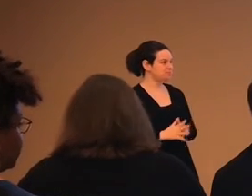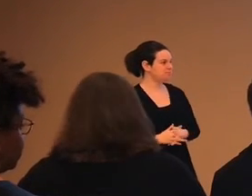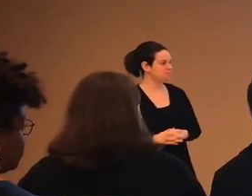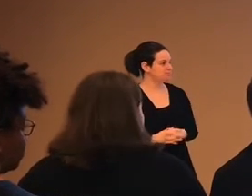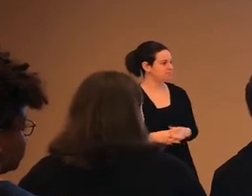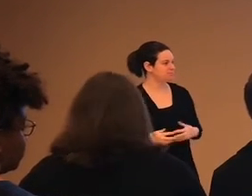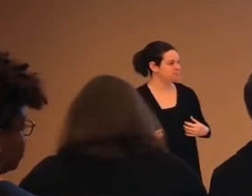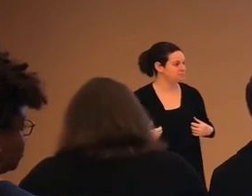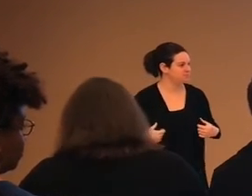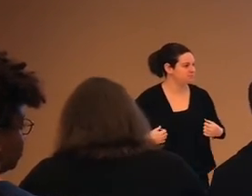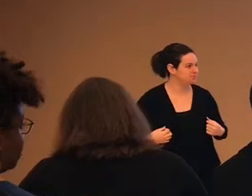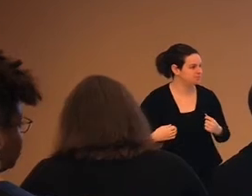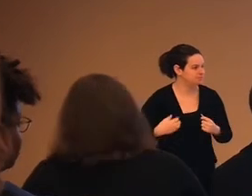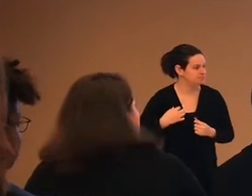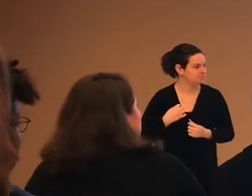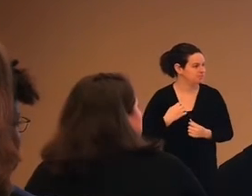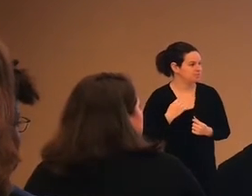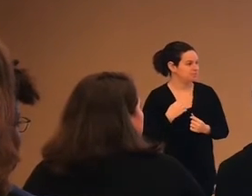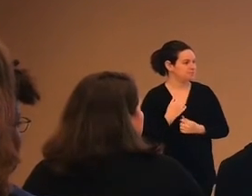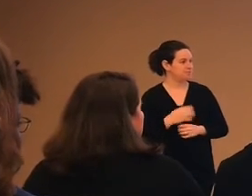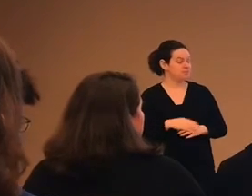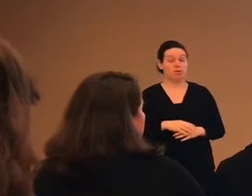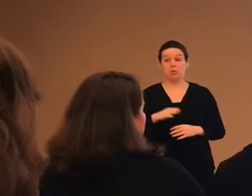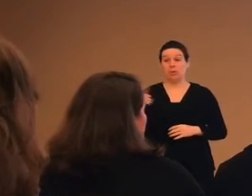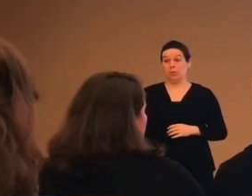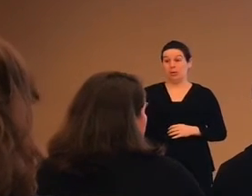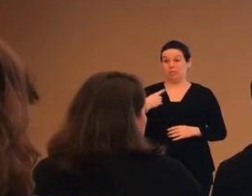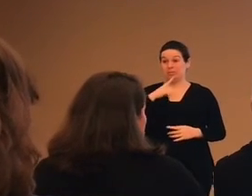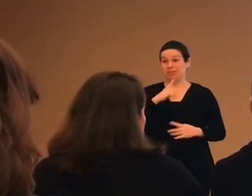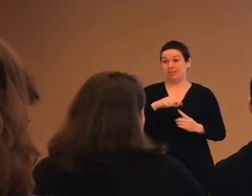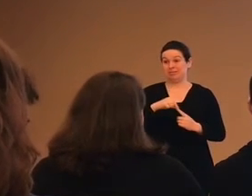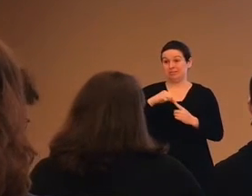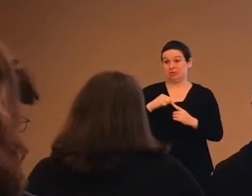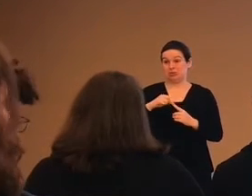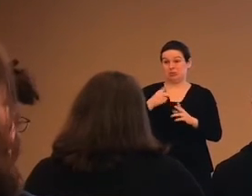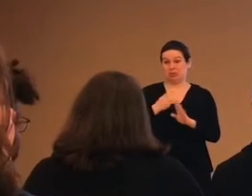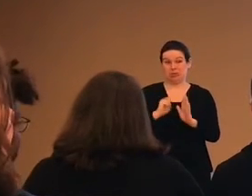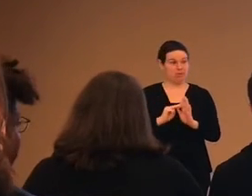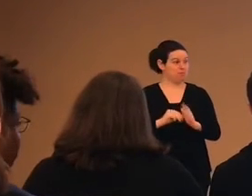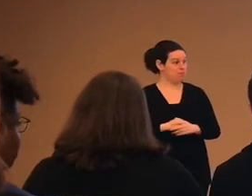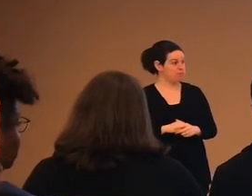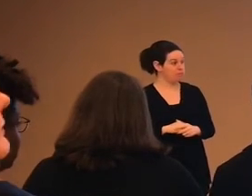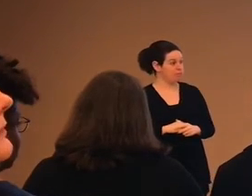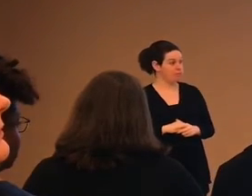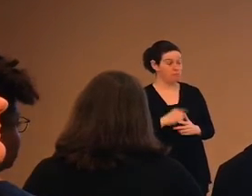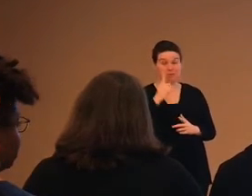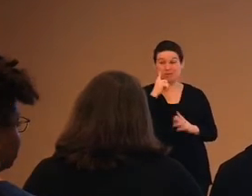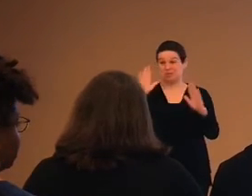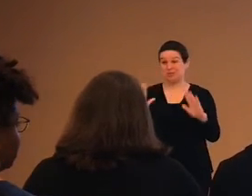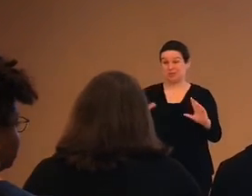So welcome to this very special program I think this is a fabulous initiative from the script come together and have these conversations